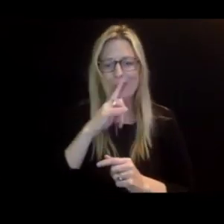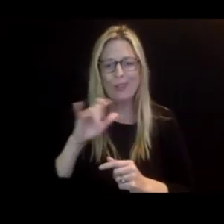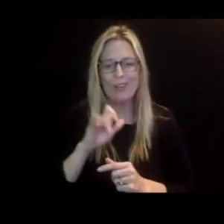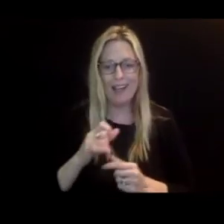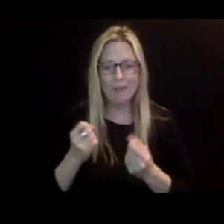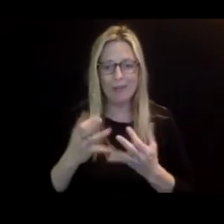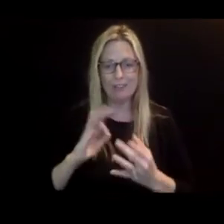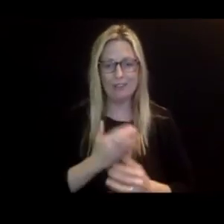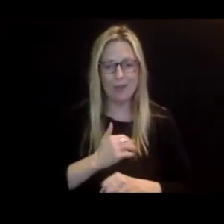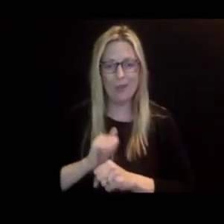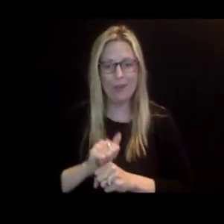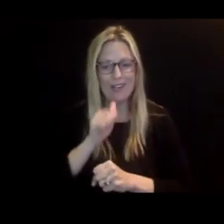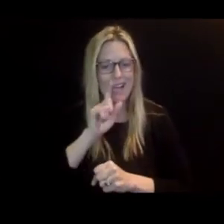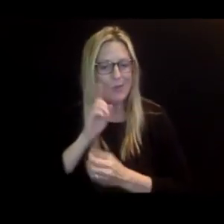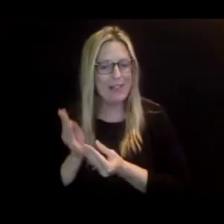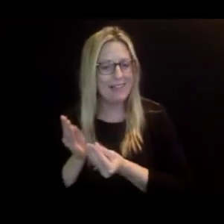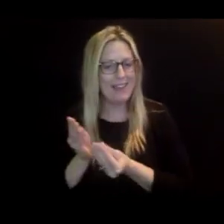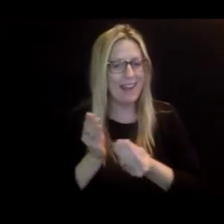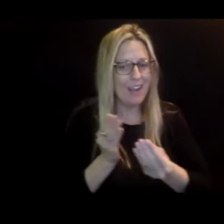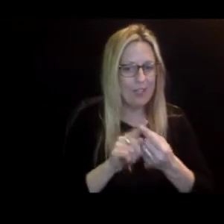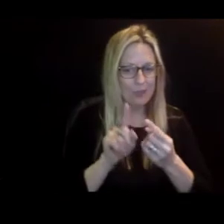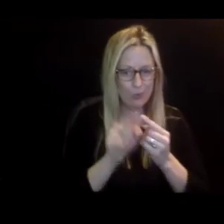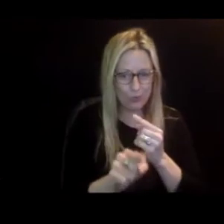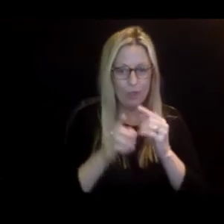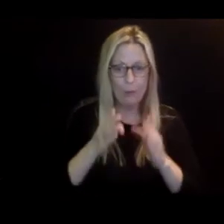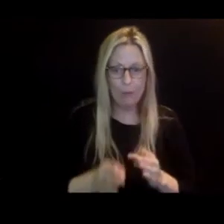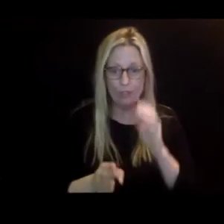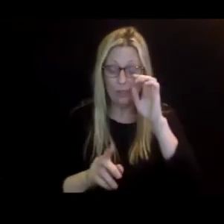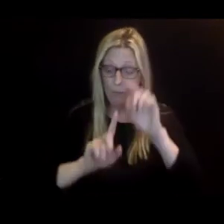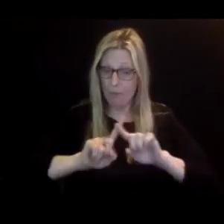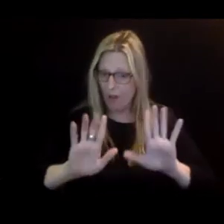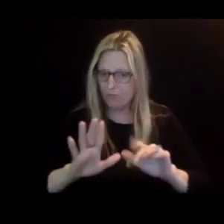look like and to learn that a lot of our work did not transfer to the new folks. This is